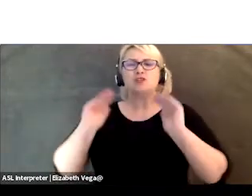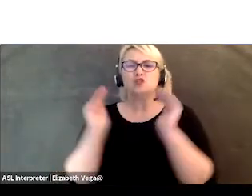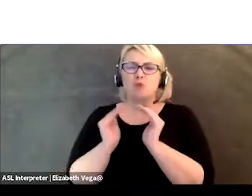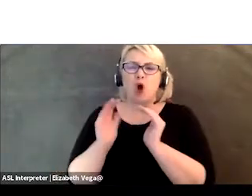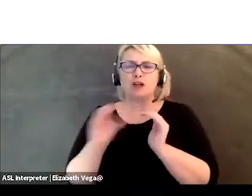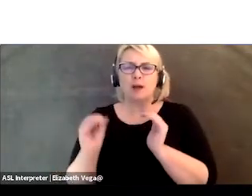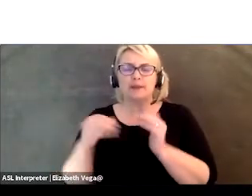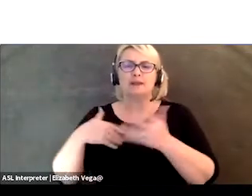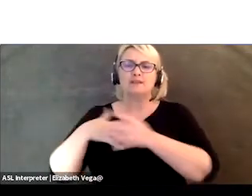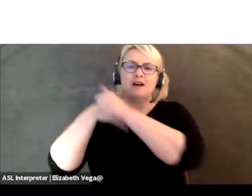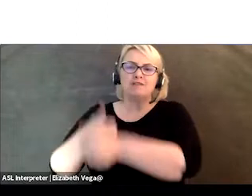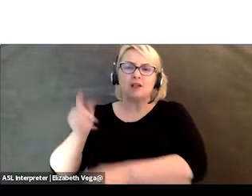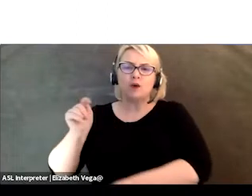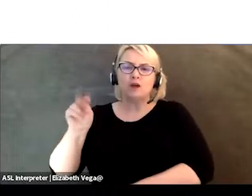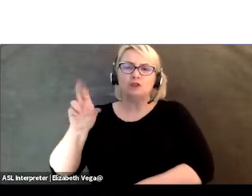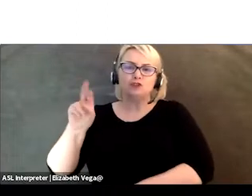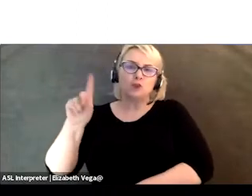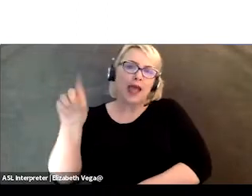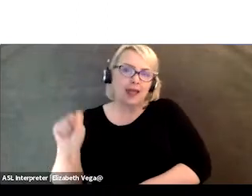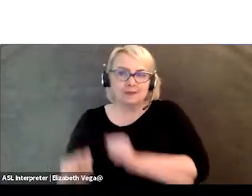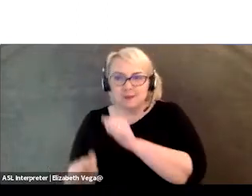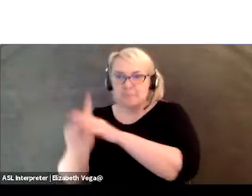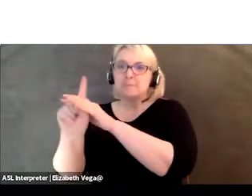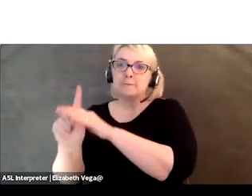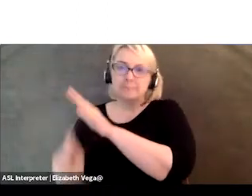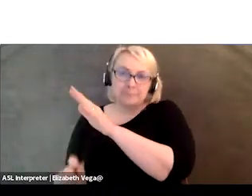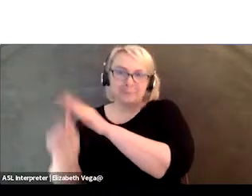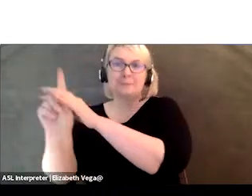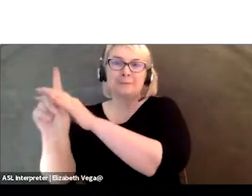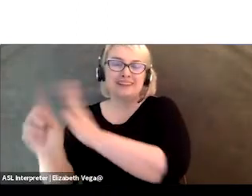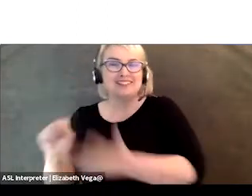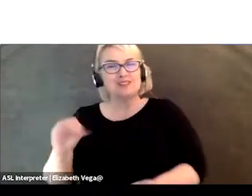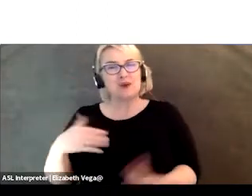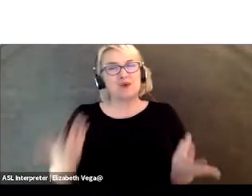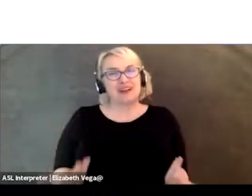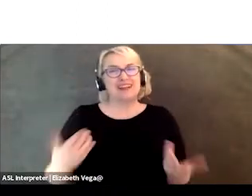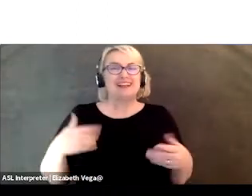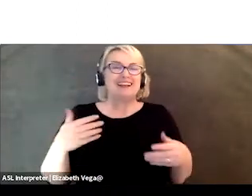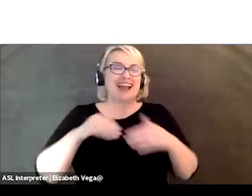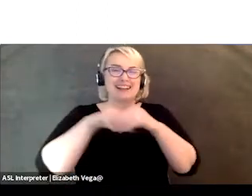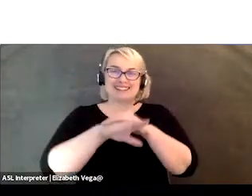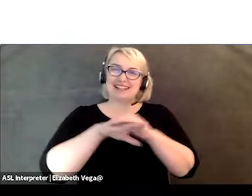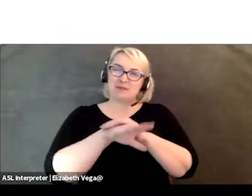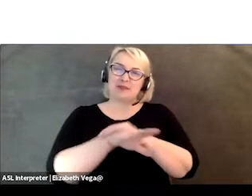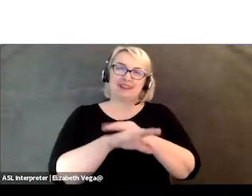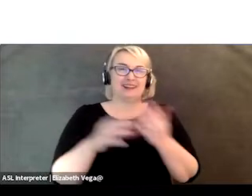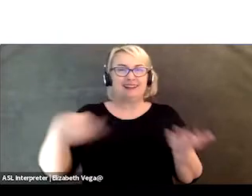You know, accessibility wasn't thought of very carefully.